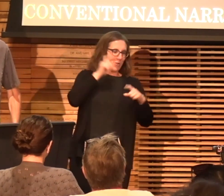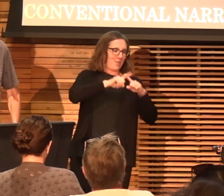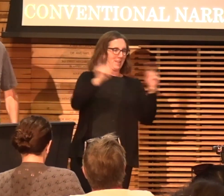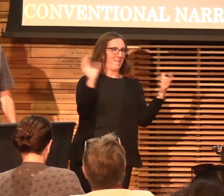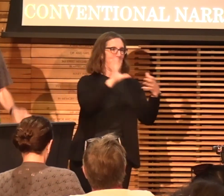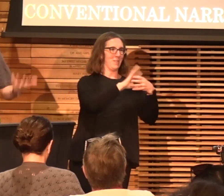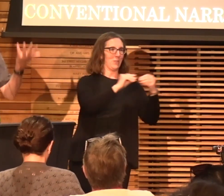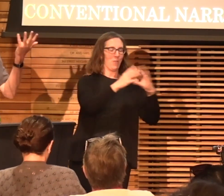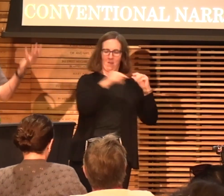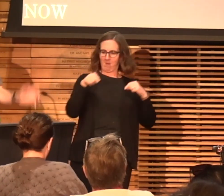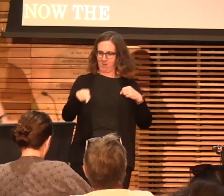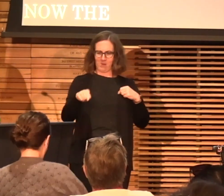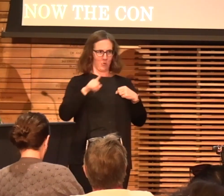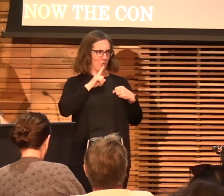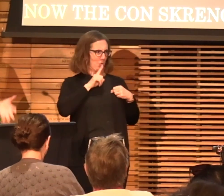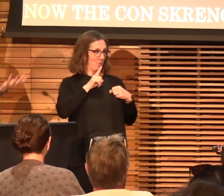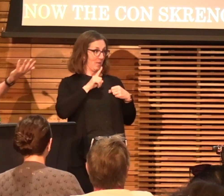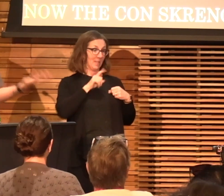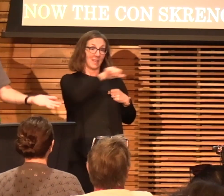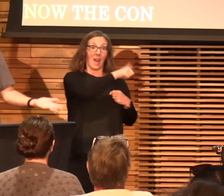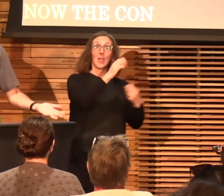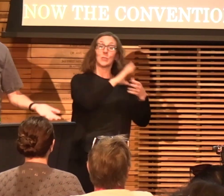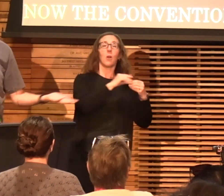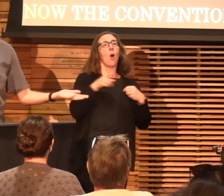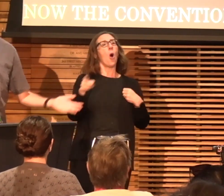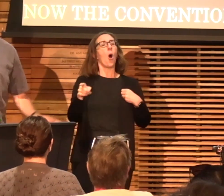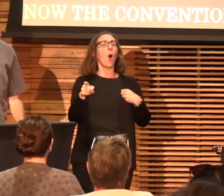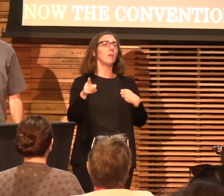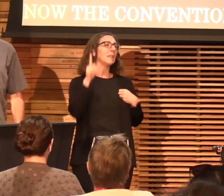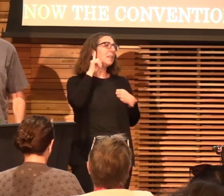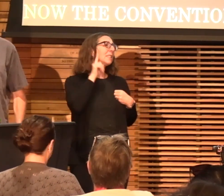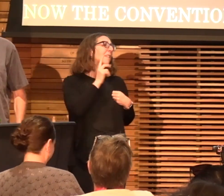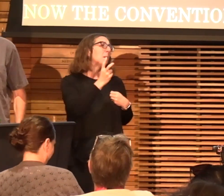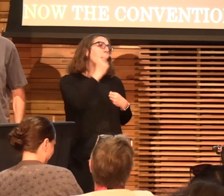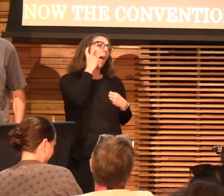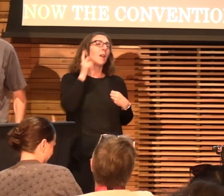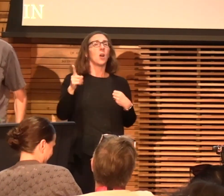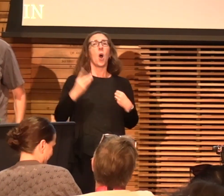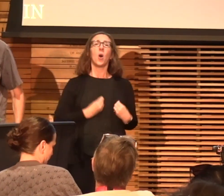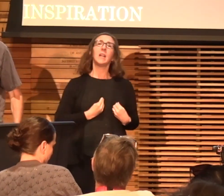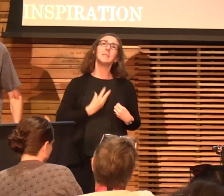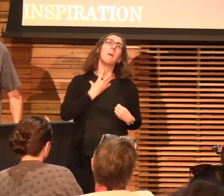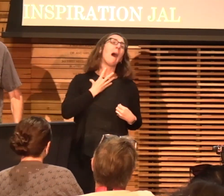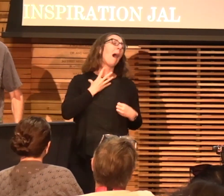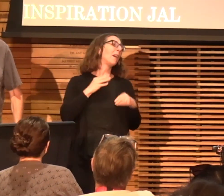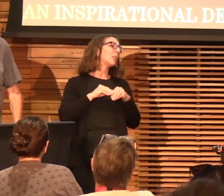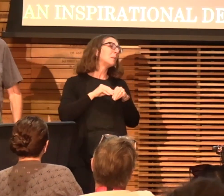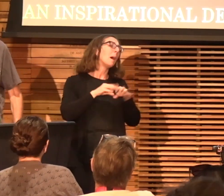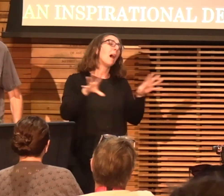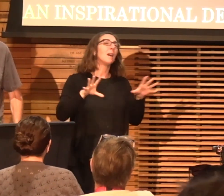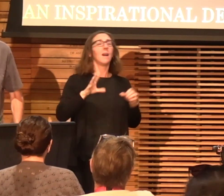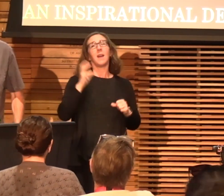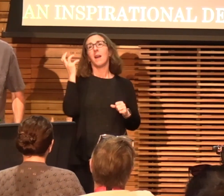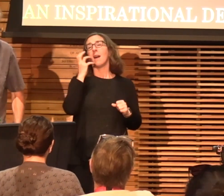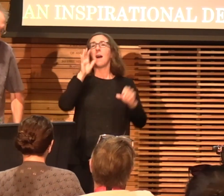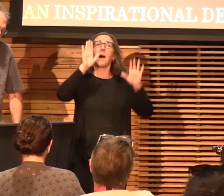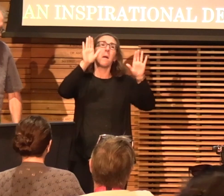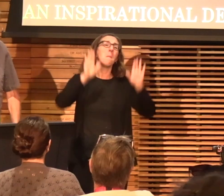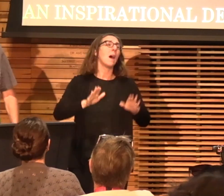Now, the conventional narrative is that she was an inspirational deafblind girl who learned to communicate (audience titters) thanks to a miraculous teacher when she was six,